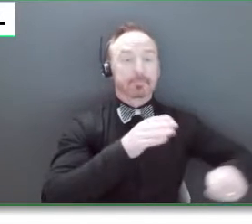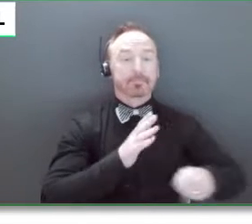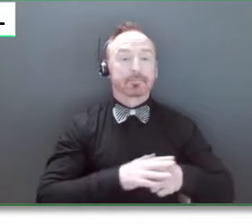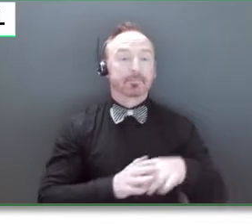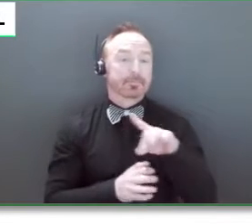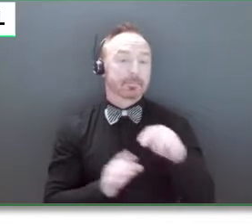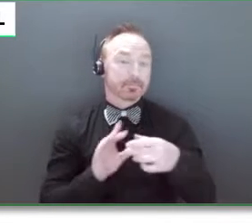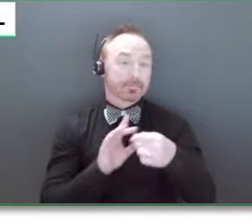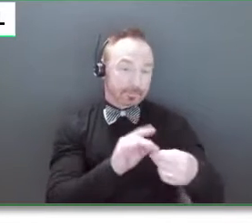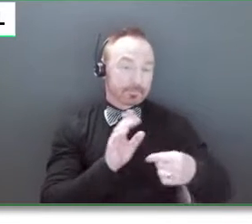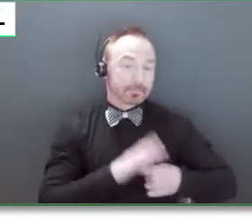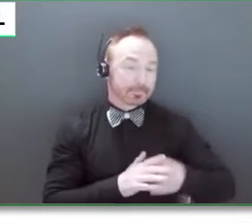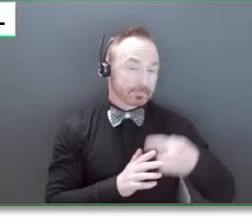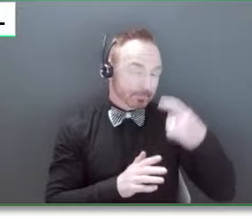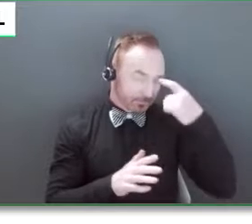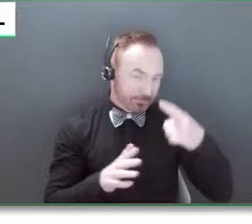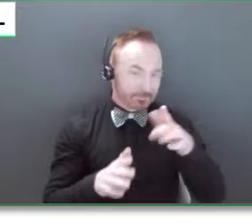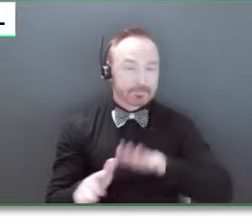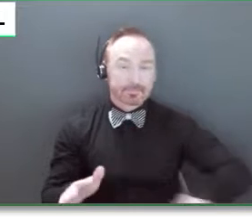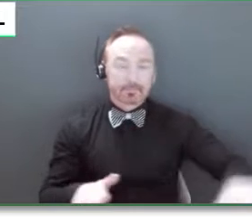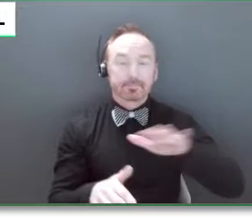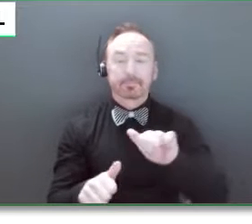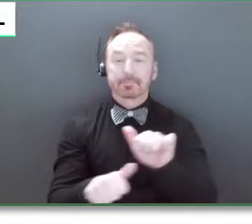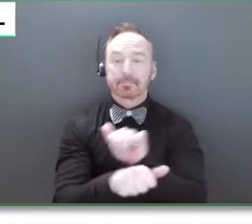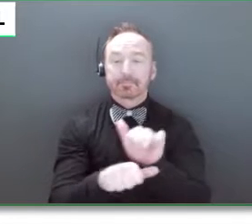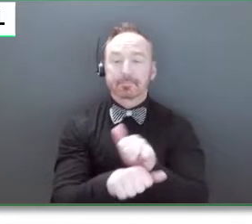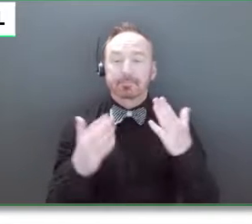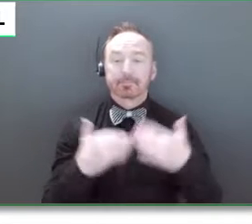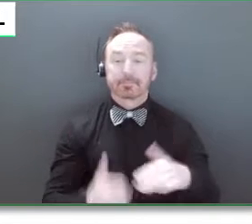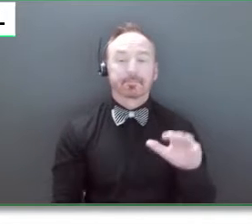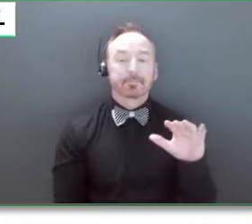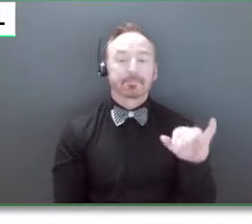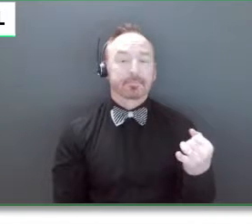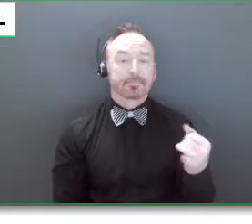Jamie is the Executive Director of Rocky Mountain Adaptive, a non-profit